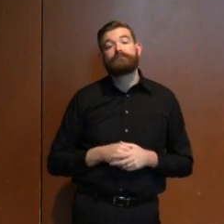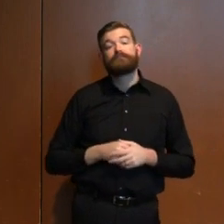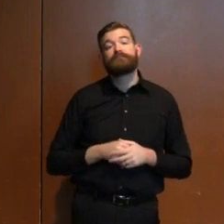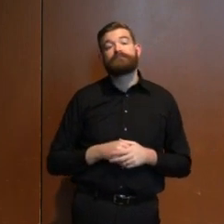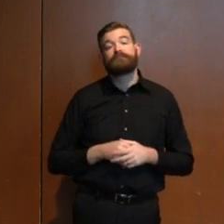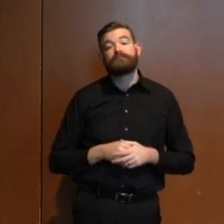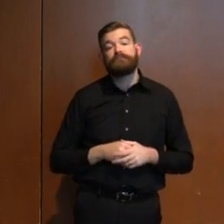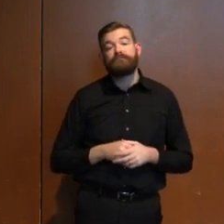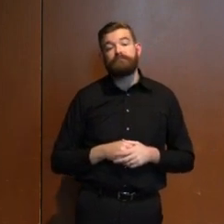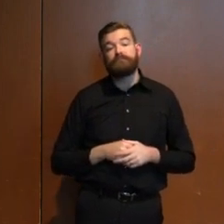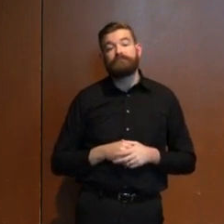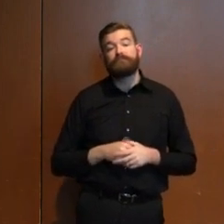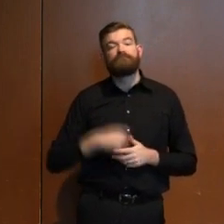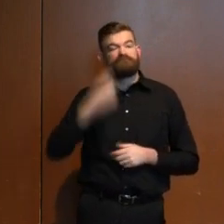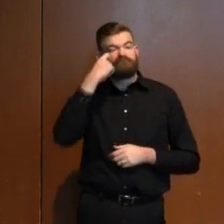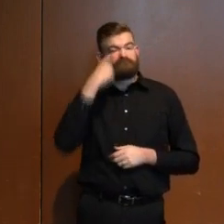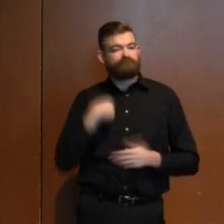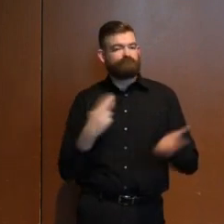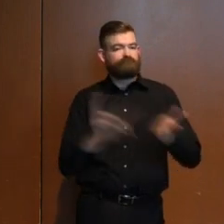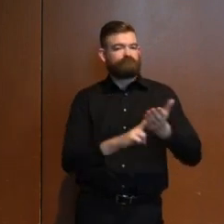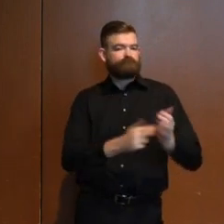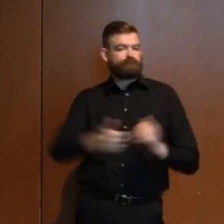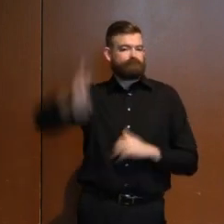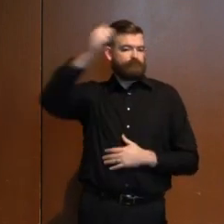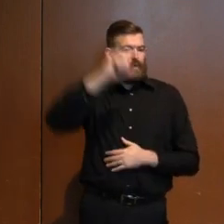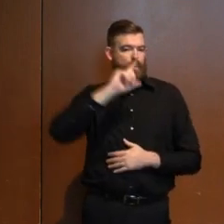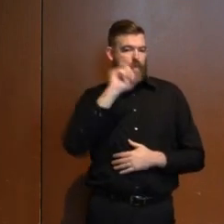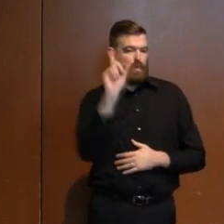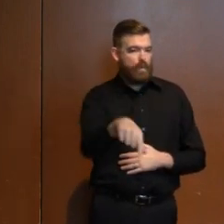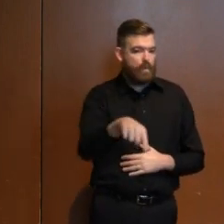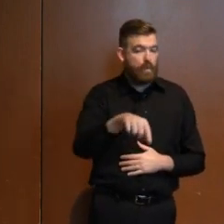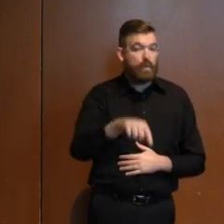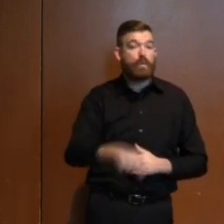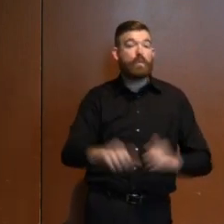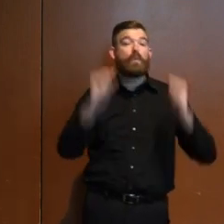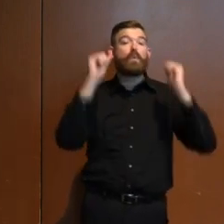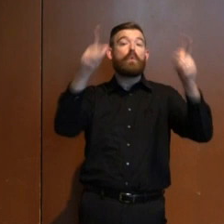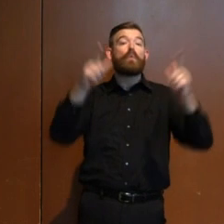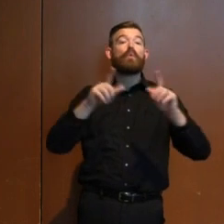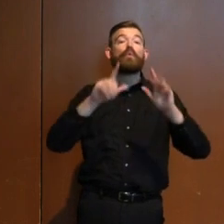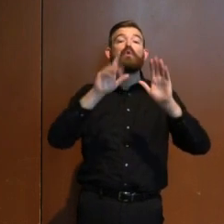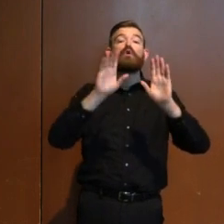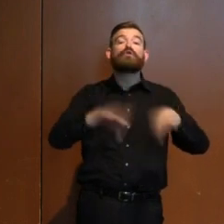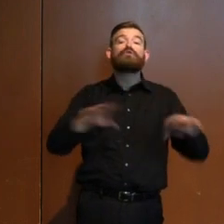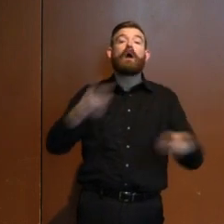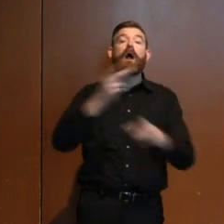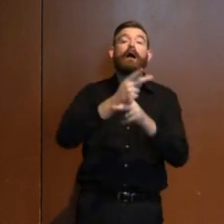DESPERATELY NEED. QUICKLY AND SOME OTHER NEWS, I HAVE SIGNED TODAY AN EXECUTIVE